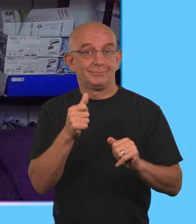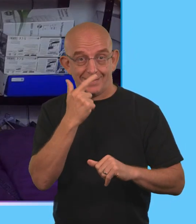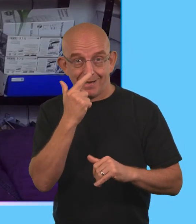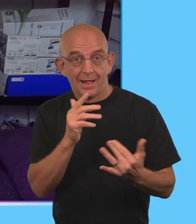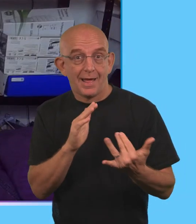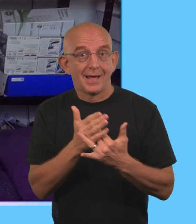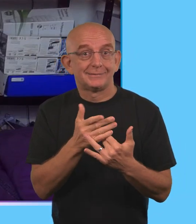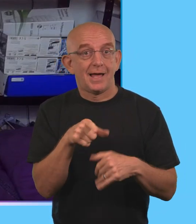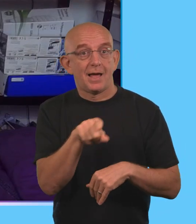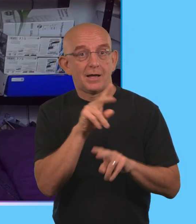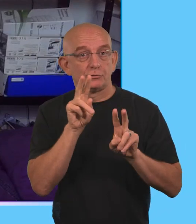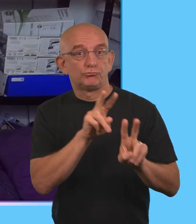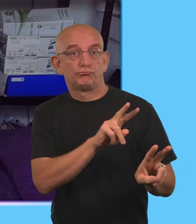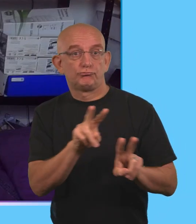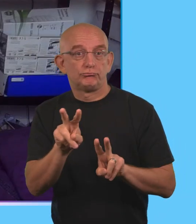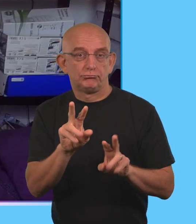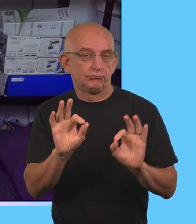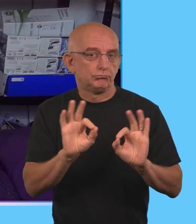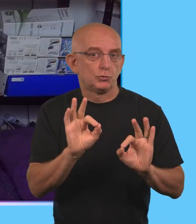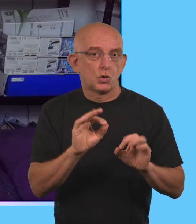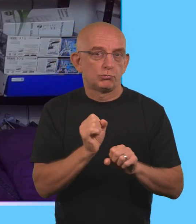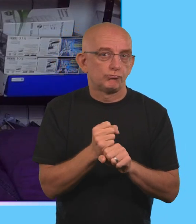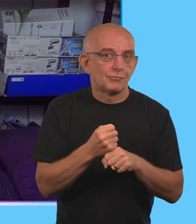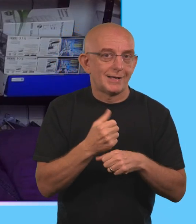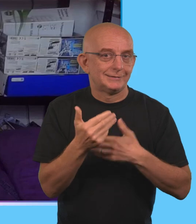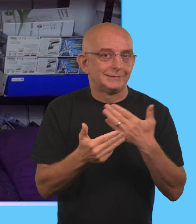interpreted version of the showcase could go ahead with minimal stress.